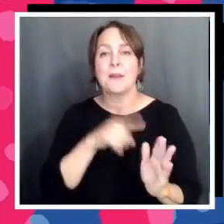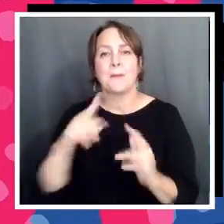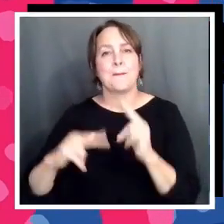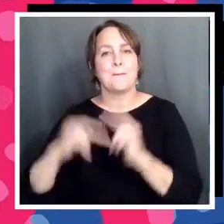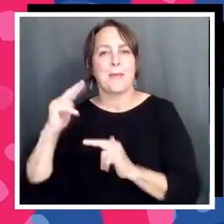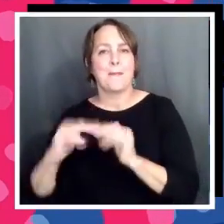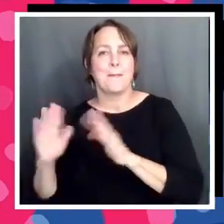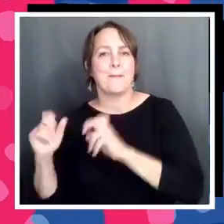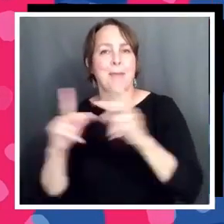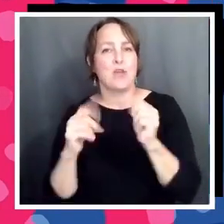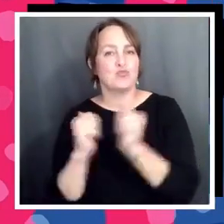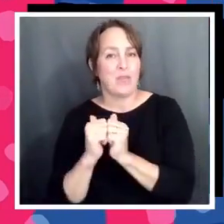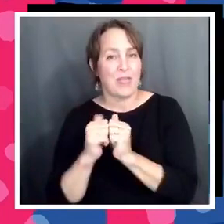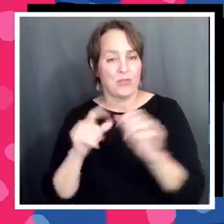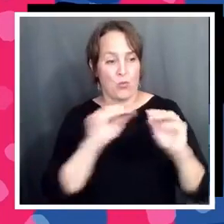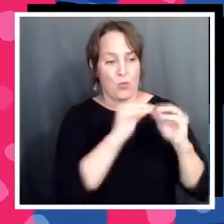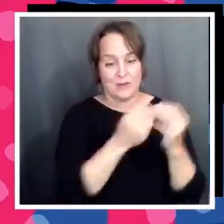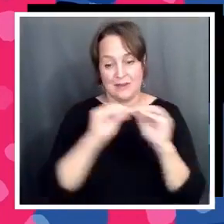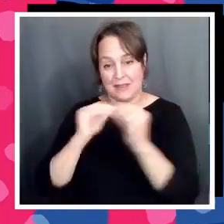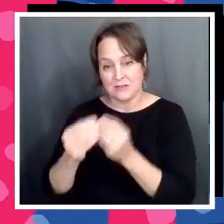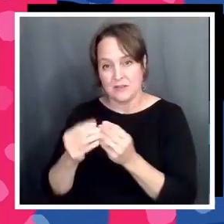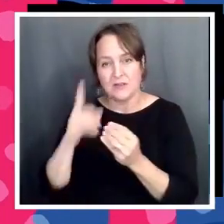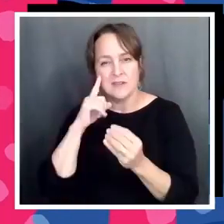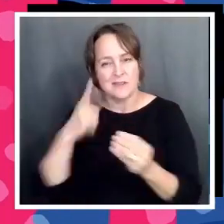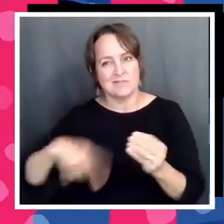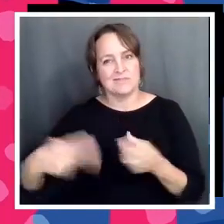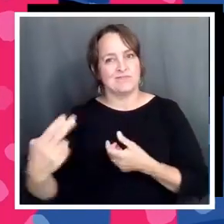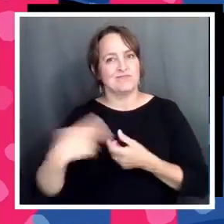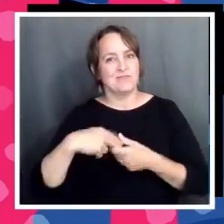SECURITY PROJECT IN BUILDING